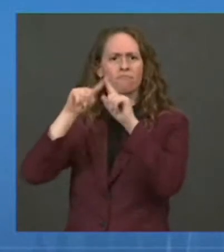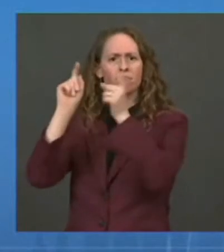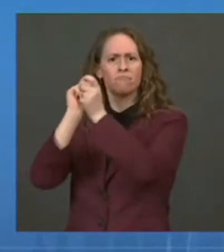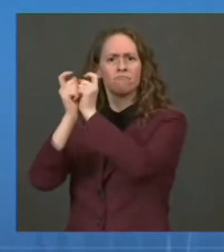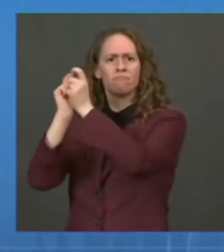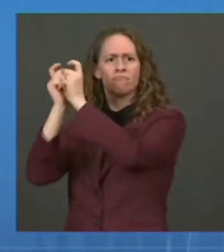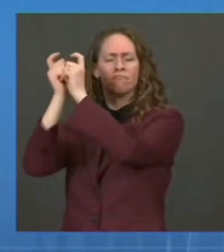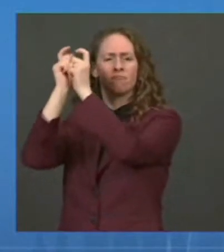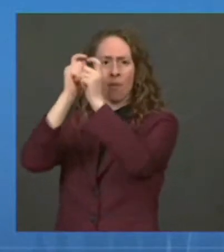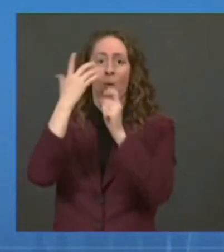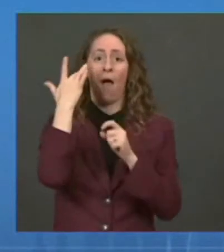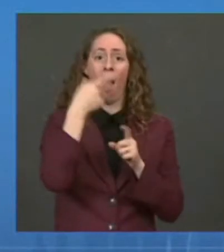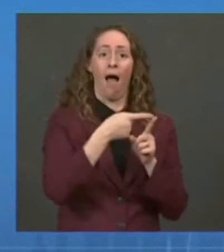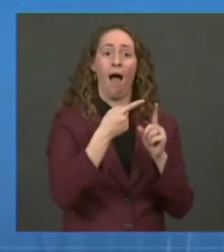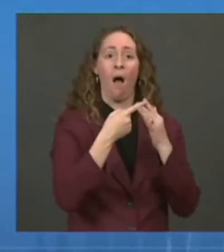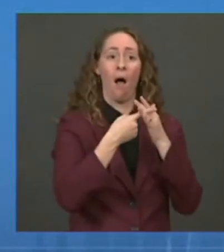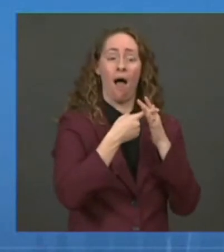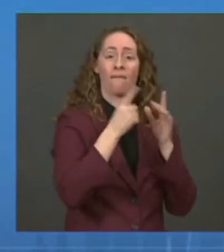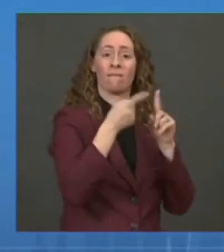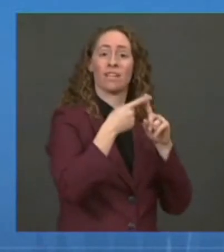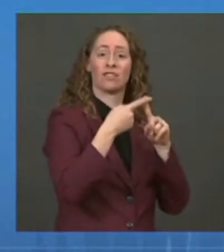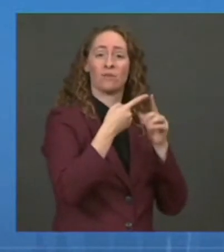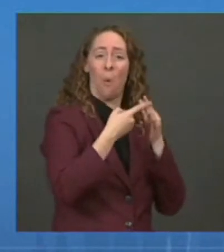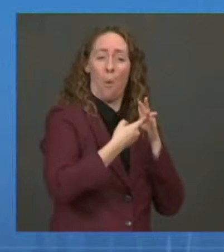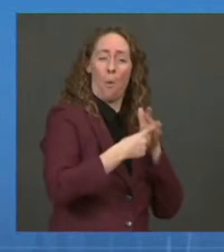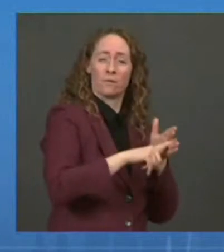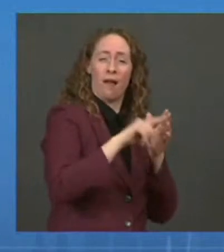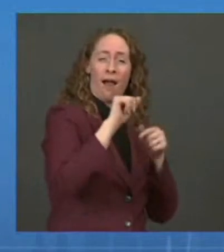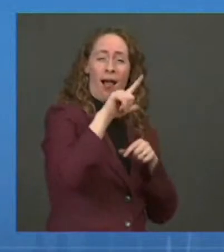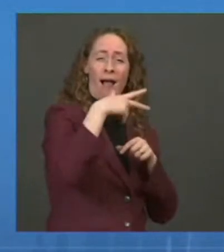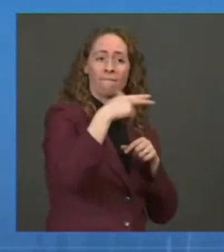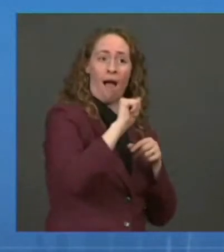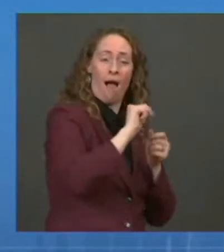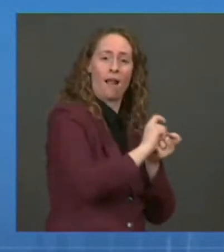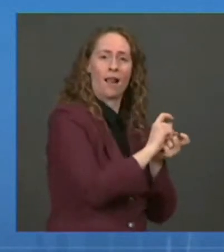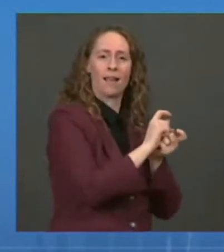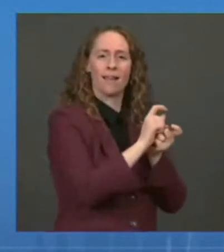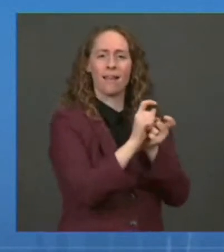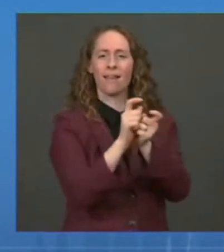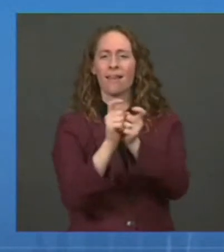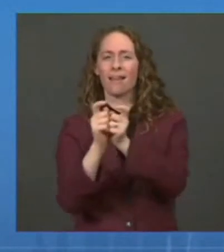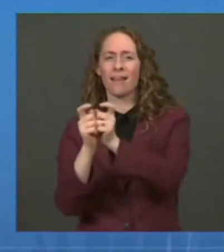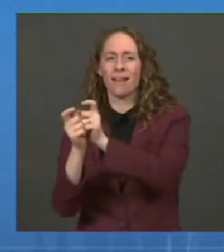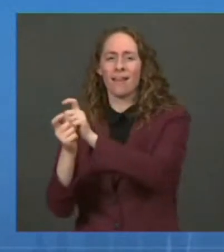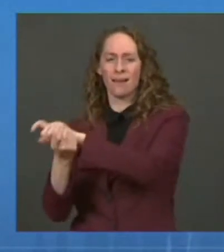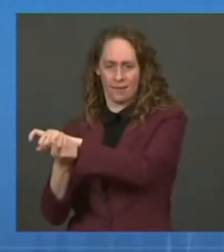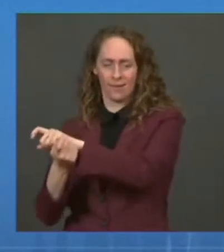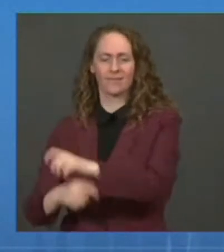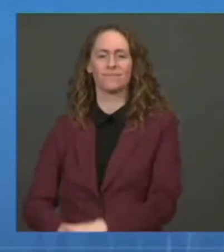SUB TUITNS AS A RESULT AND